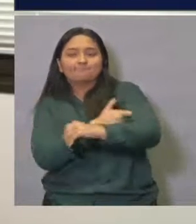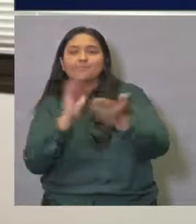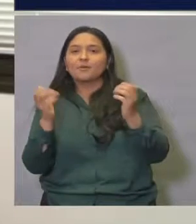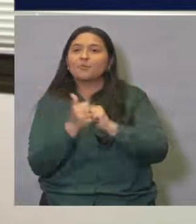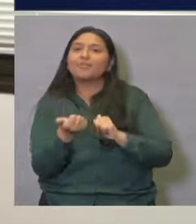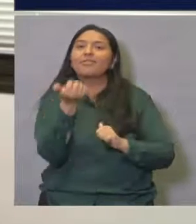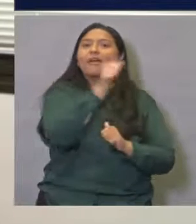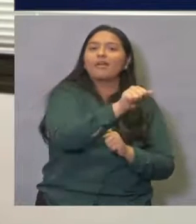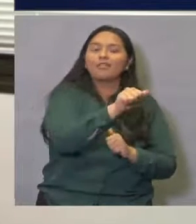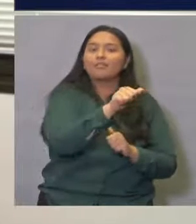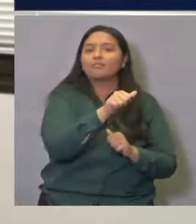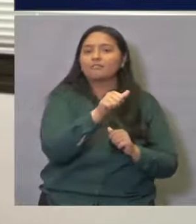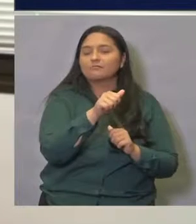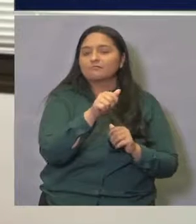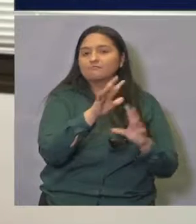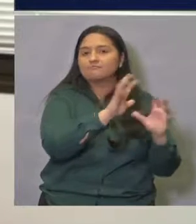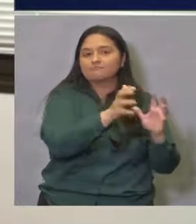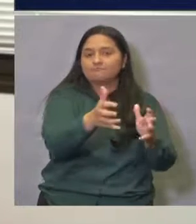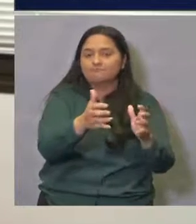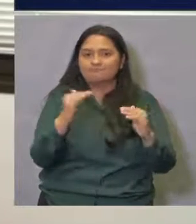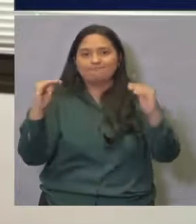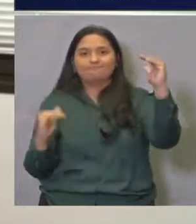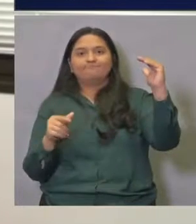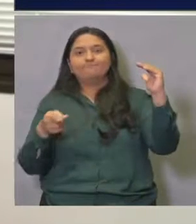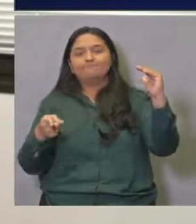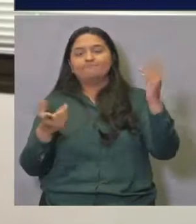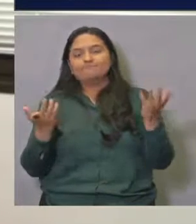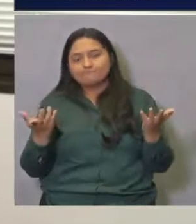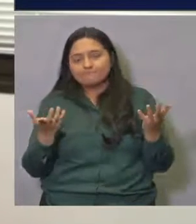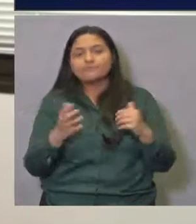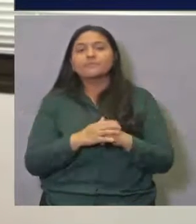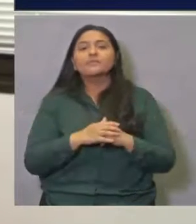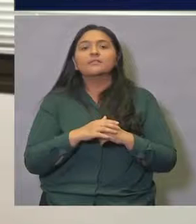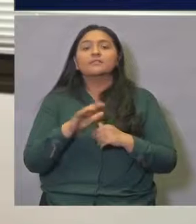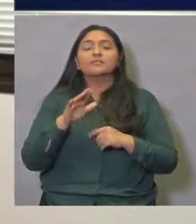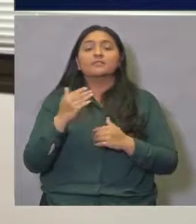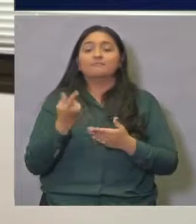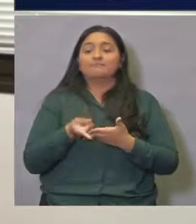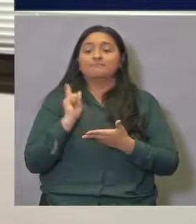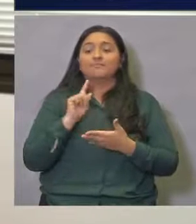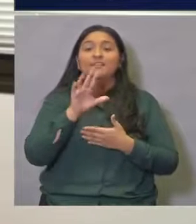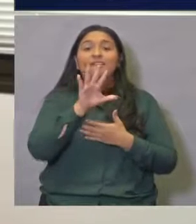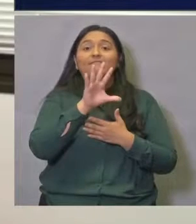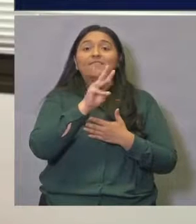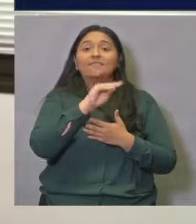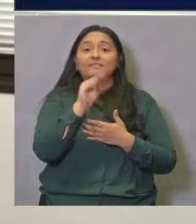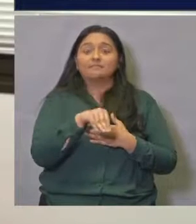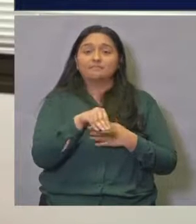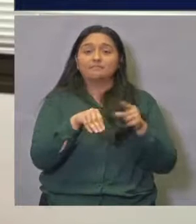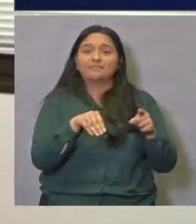PORCENTAJE DE PERSONAS